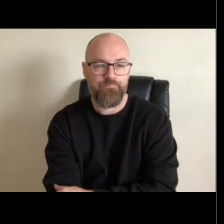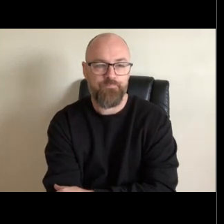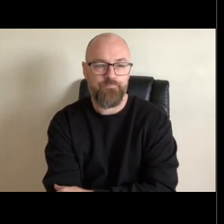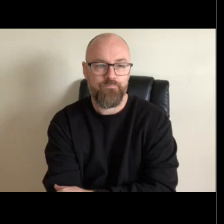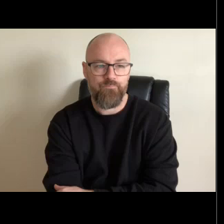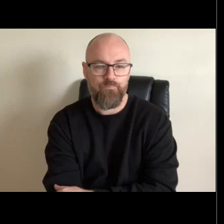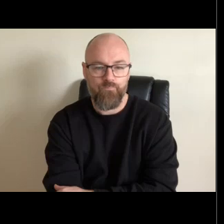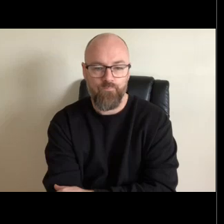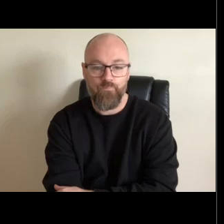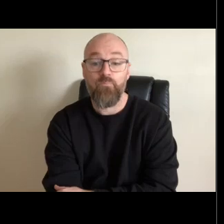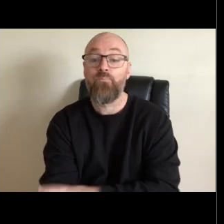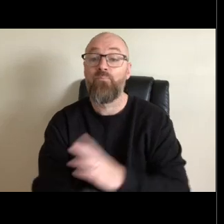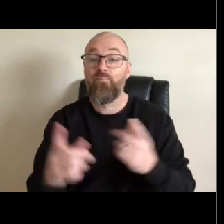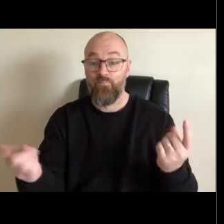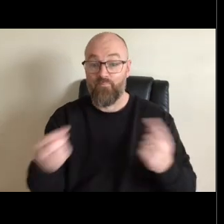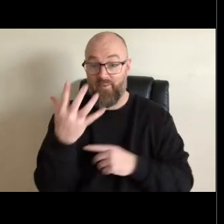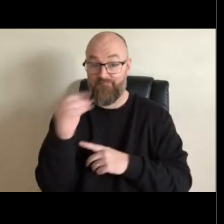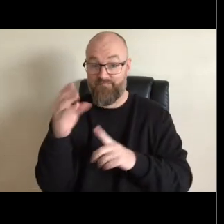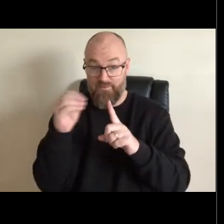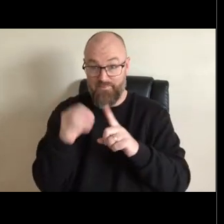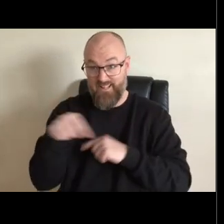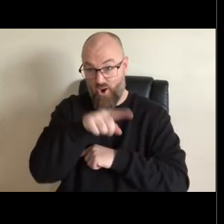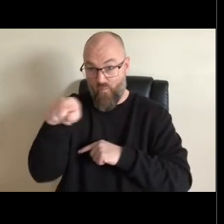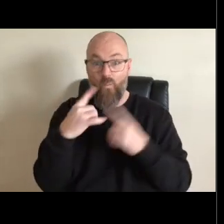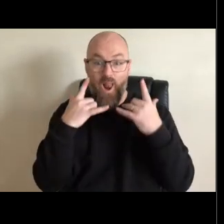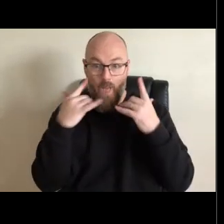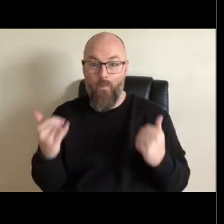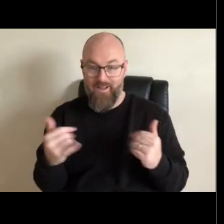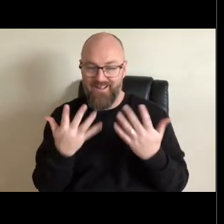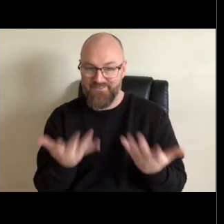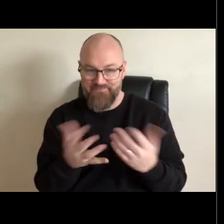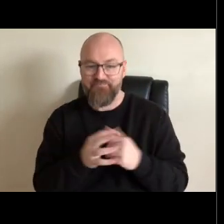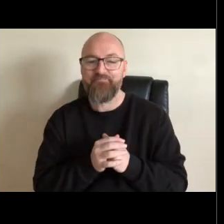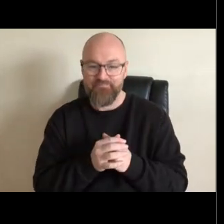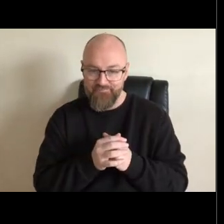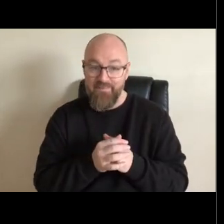attendees today are lawyers that's great we've also got some support on community workers and